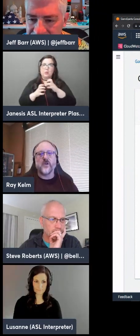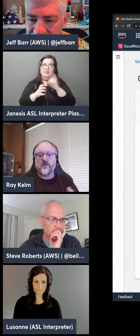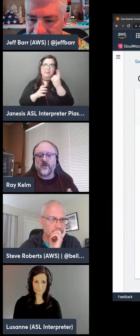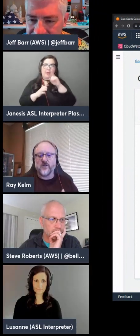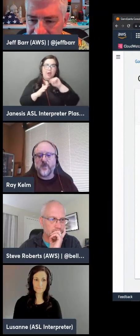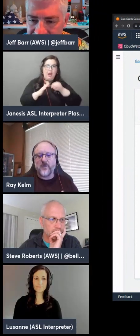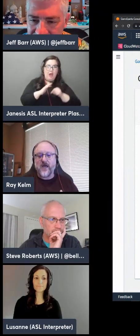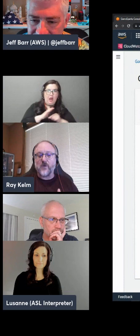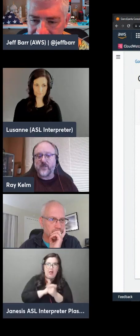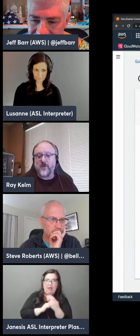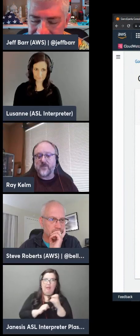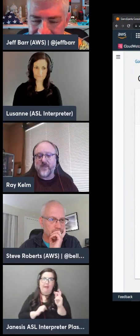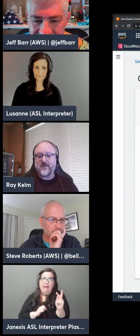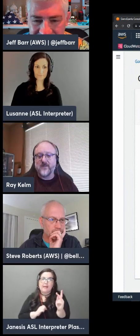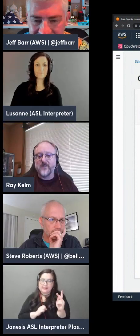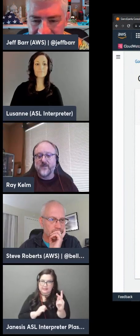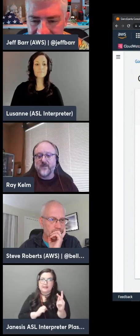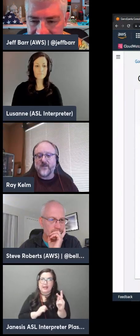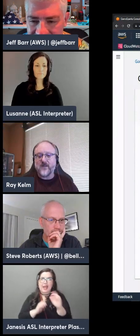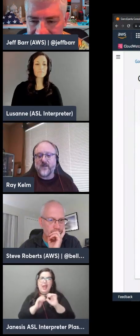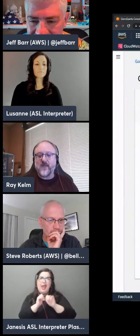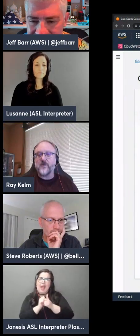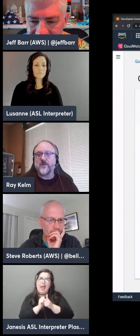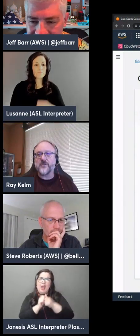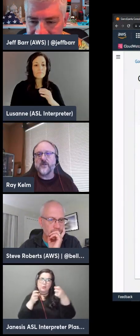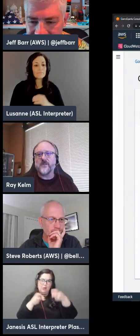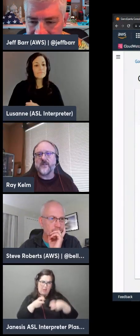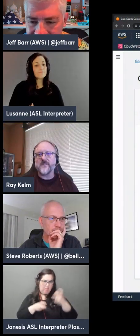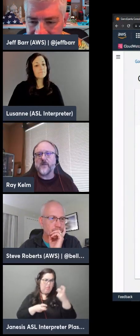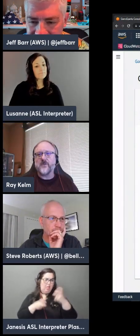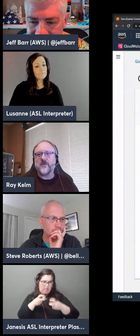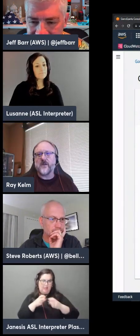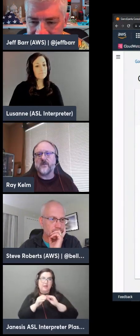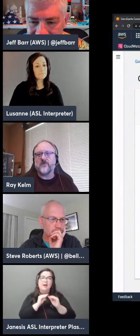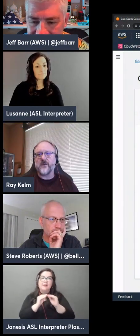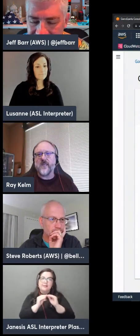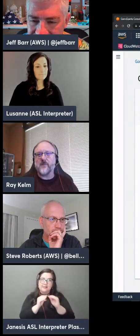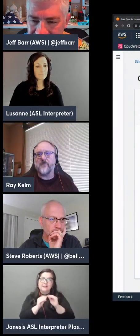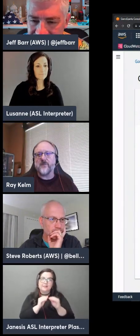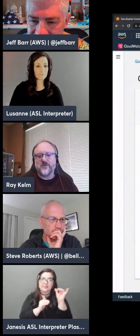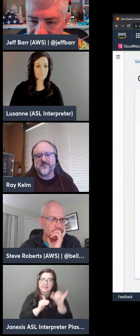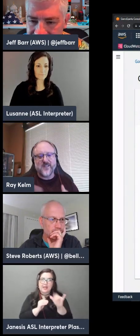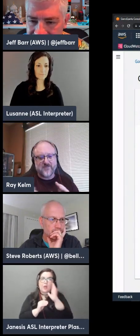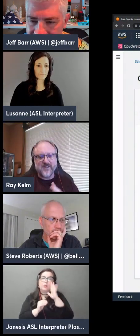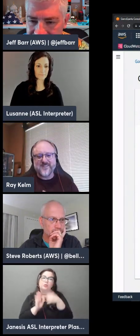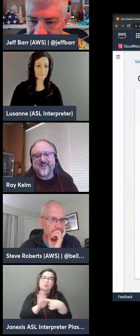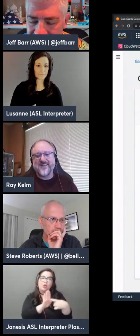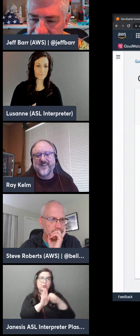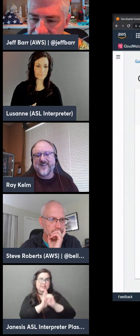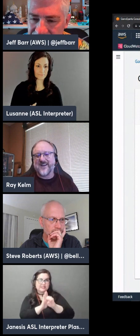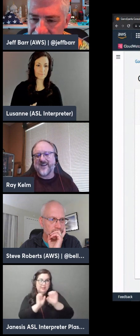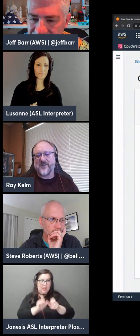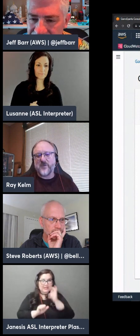We're gonna talk a little bit about how we debug that, and I'm gonna show you an example of a game, and you can see it on the right side.